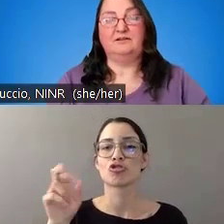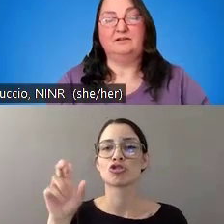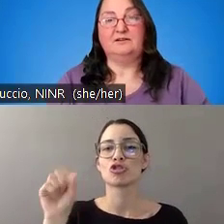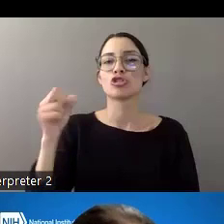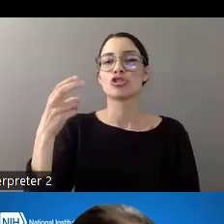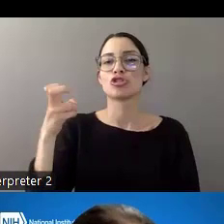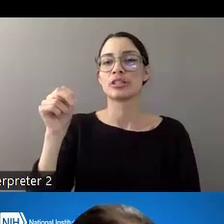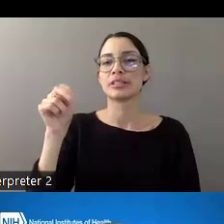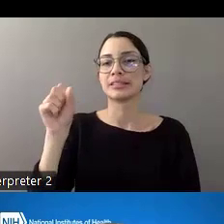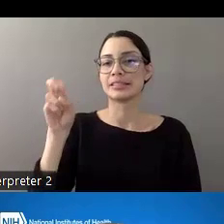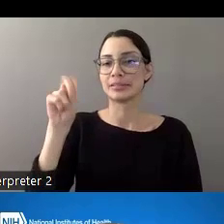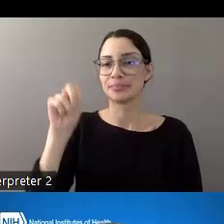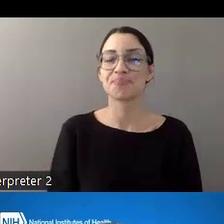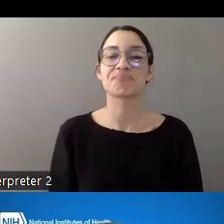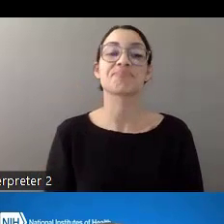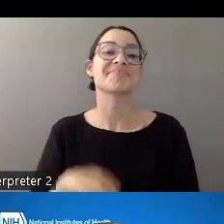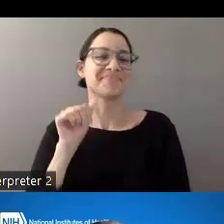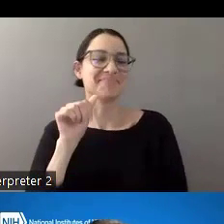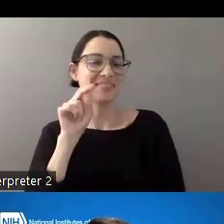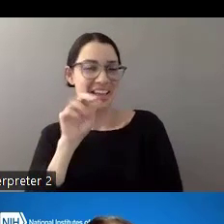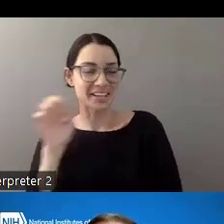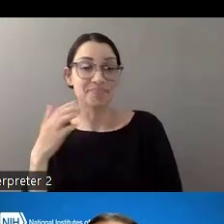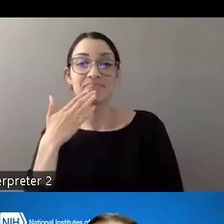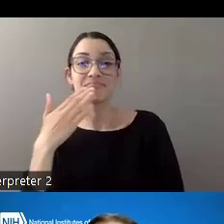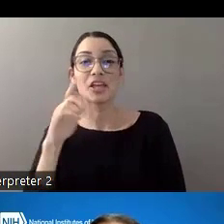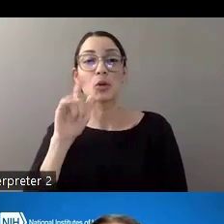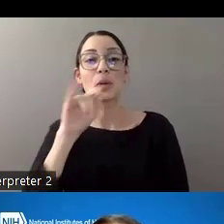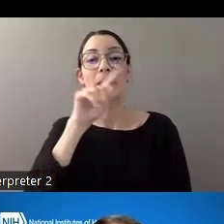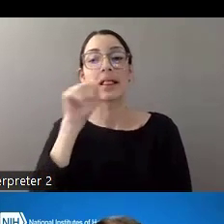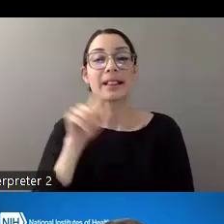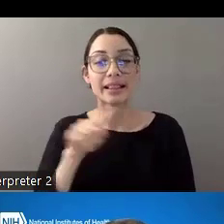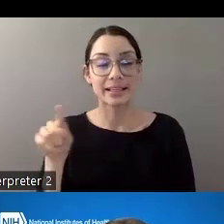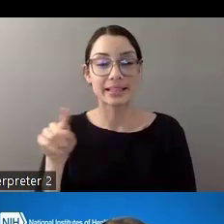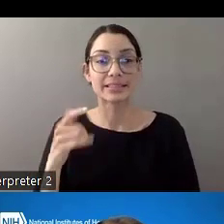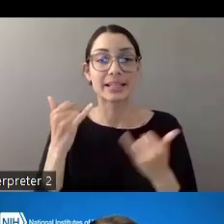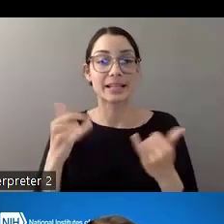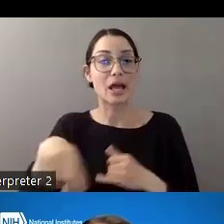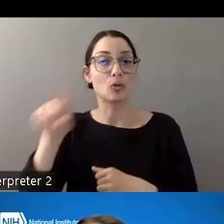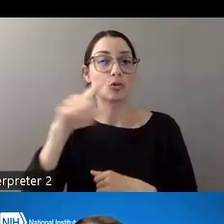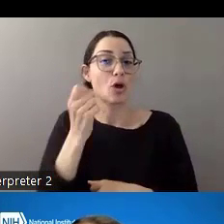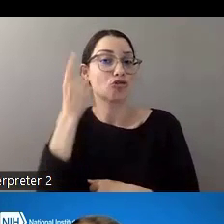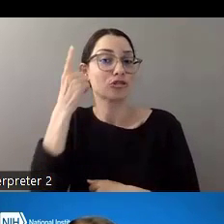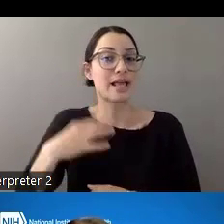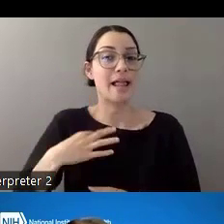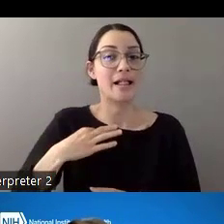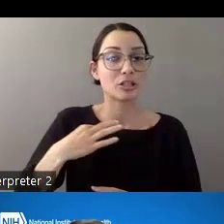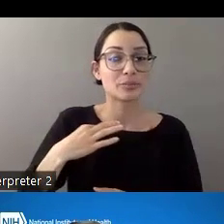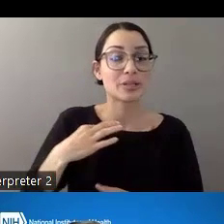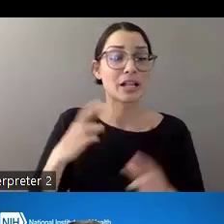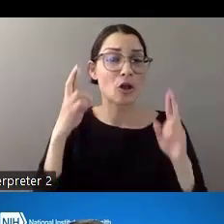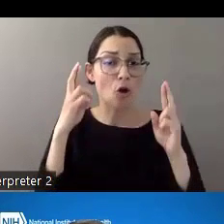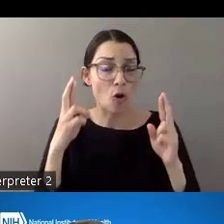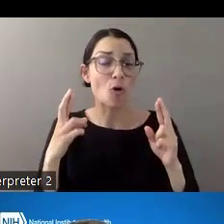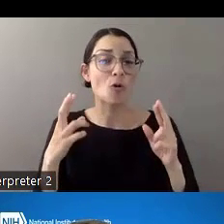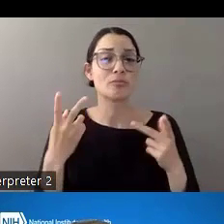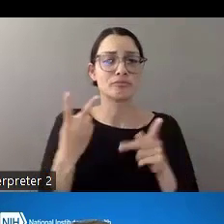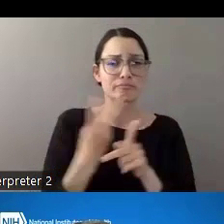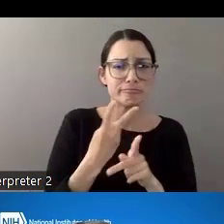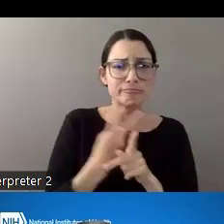Anne Gershenson: Thank you, Liz. And so, we've ... you've understood eligibility, and hopefully figured out which R15 NOFO